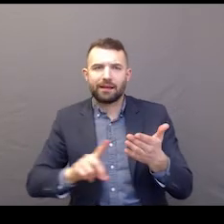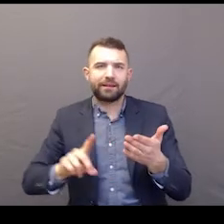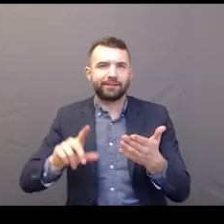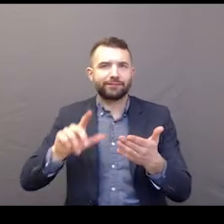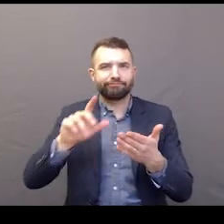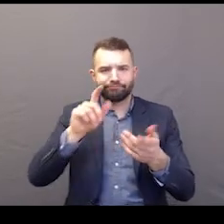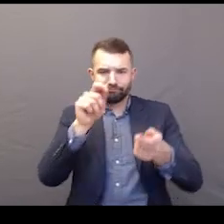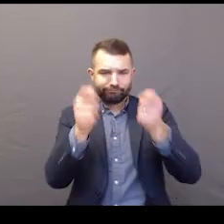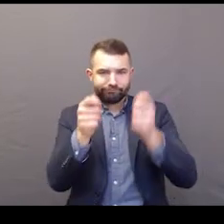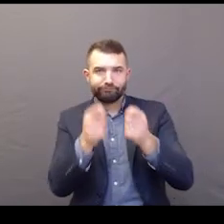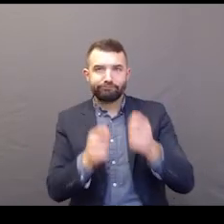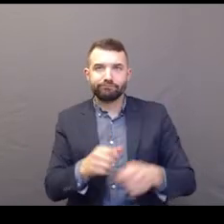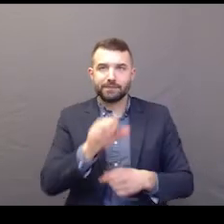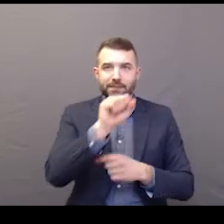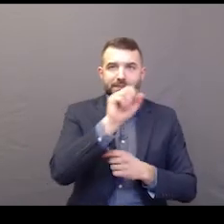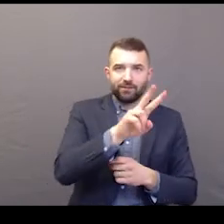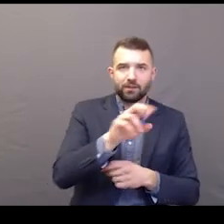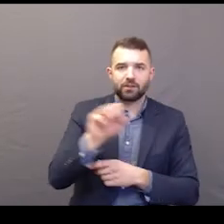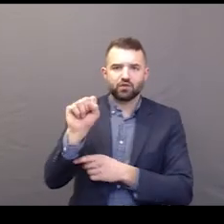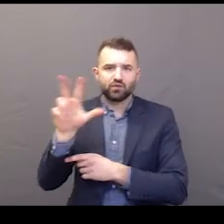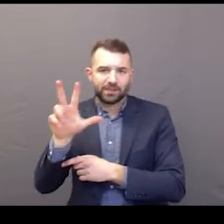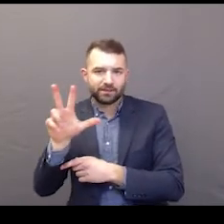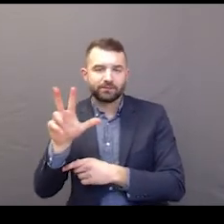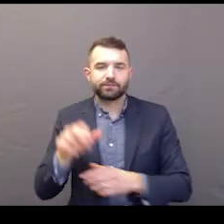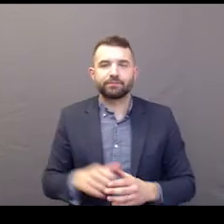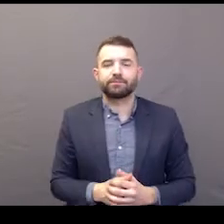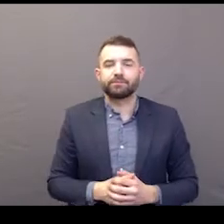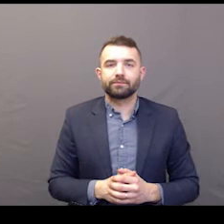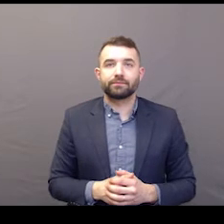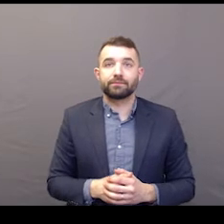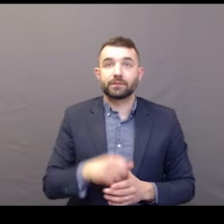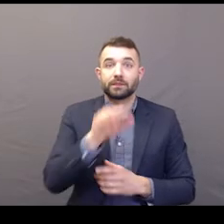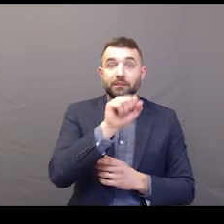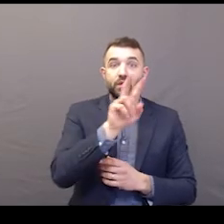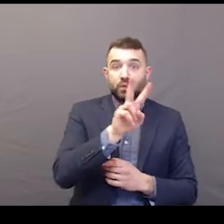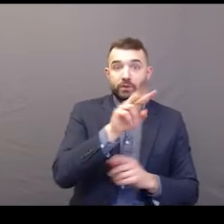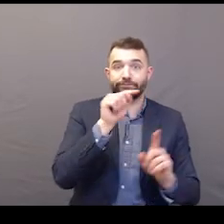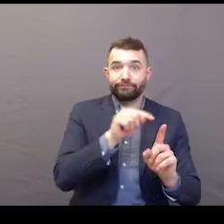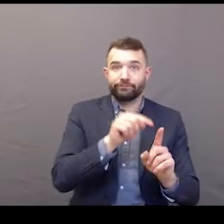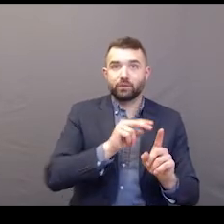the S3 and S2 lines. The Stride S2 Line will be a new north-south BRT route to operate